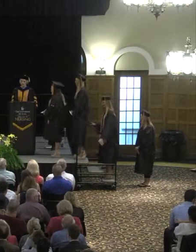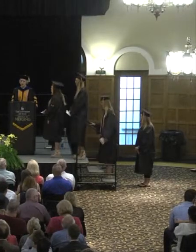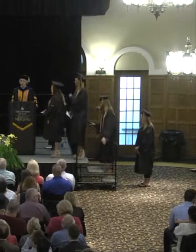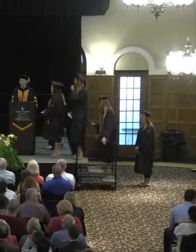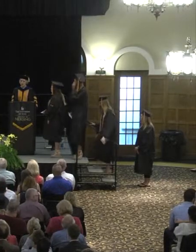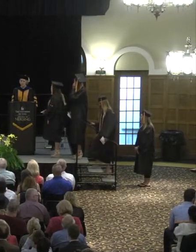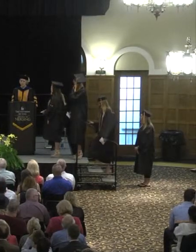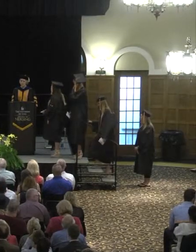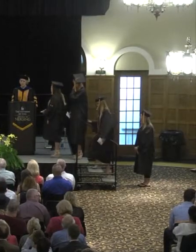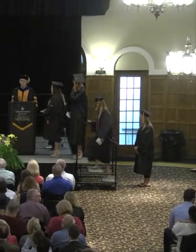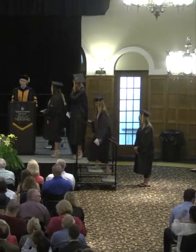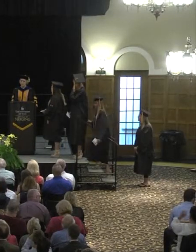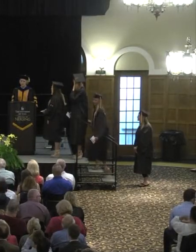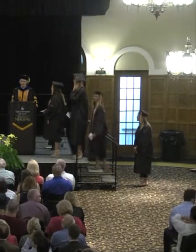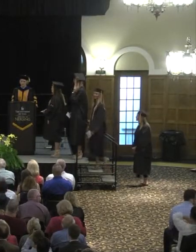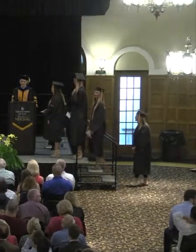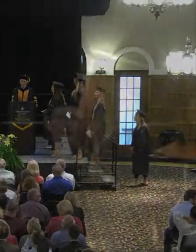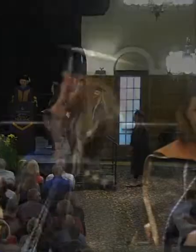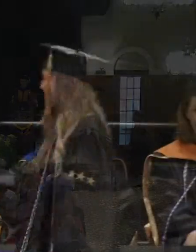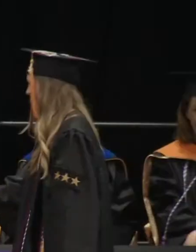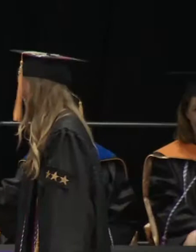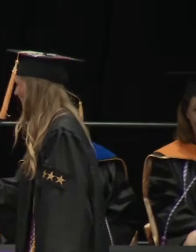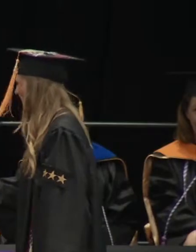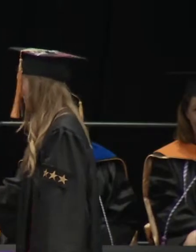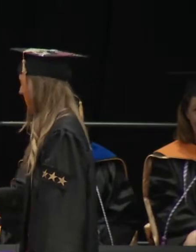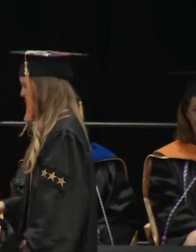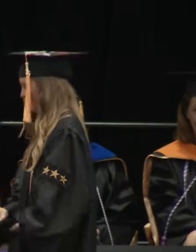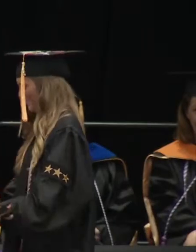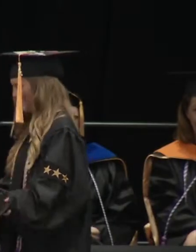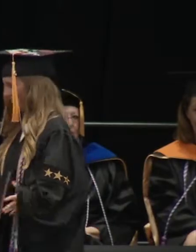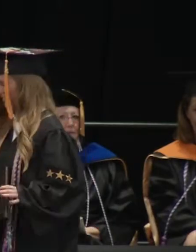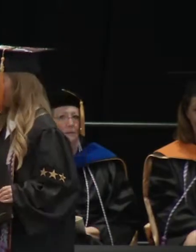Honors in Nursing with Highest Distinction.